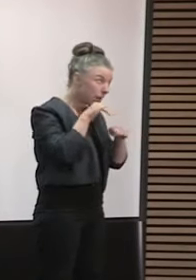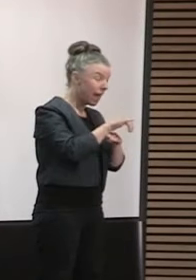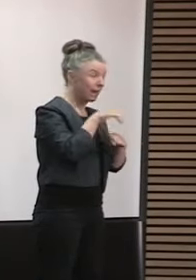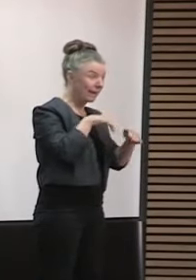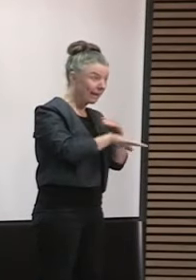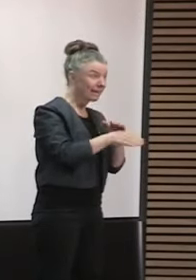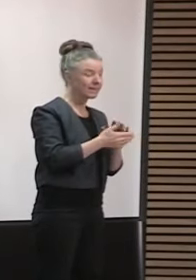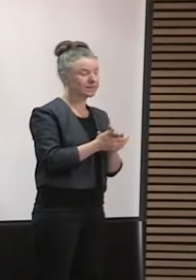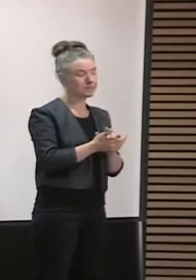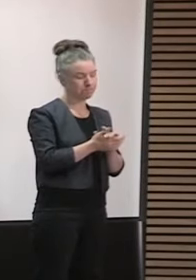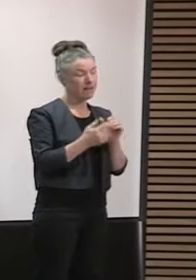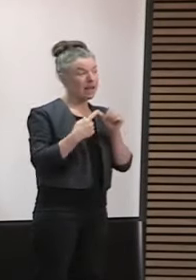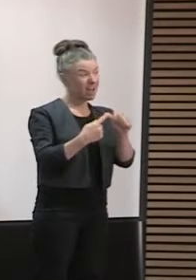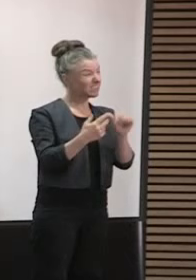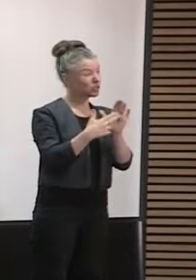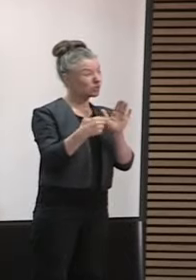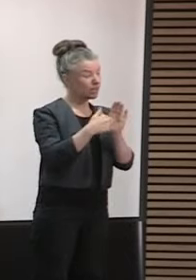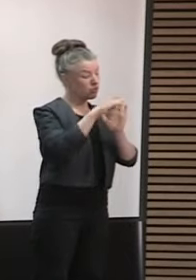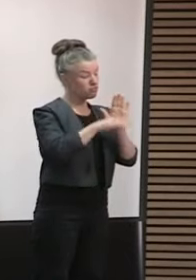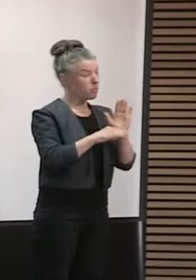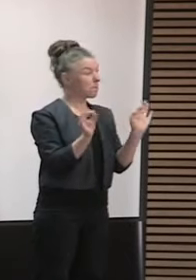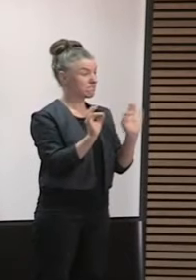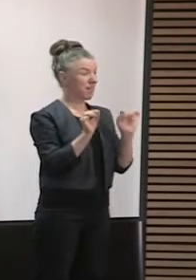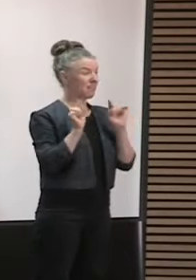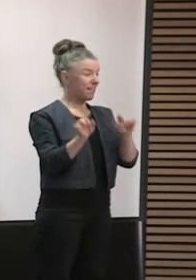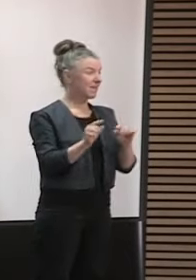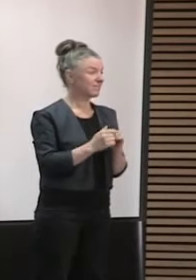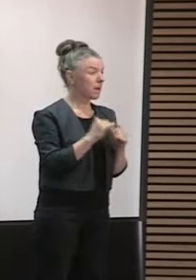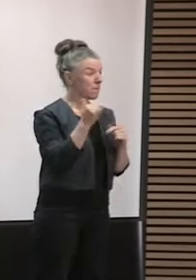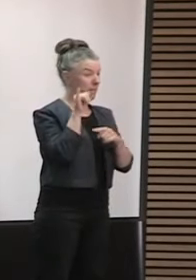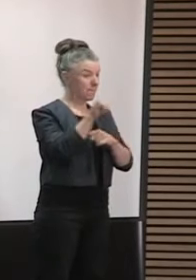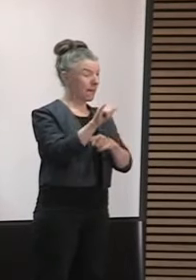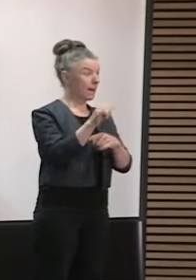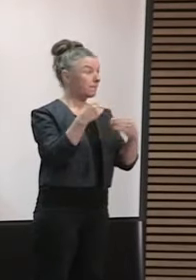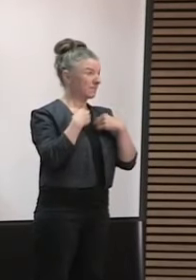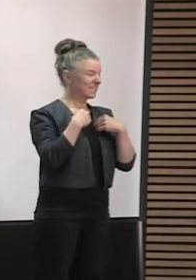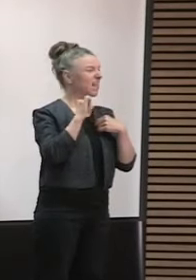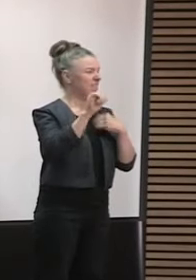will come into force straightaway and some will have an implementation